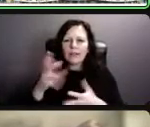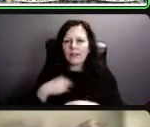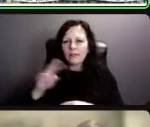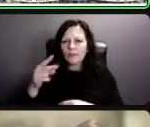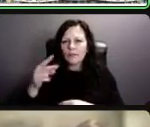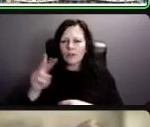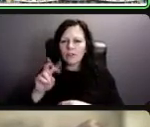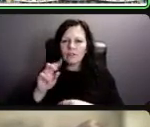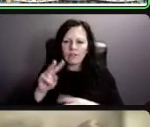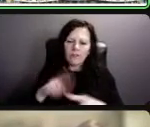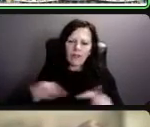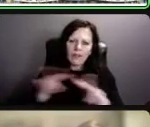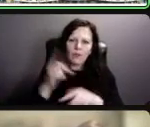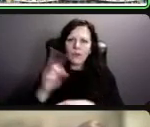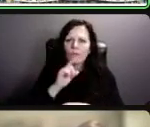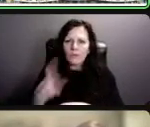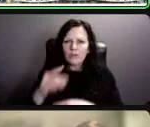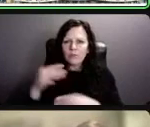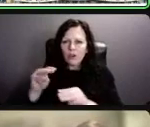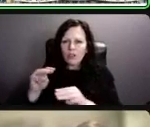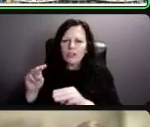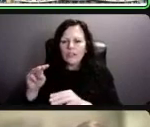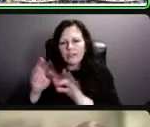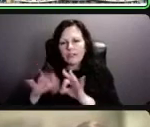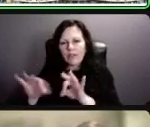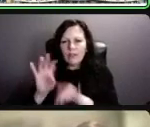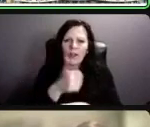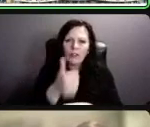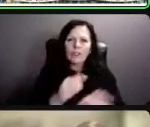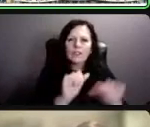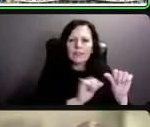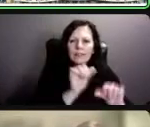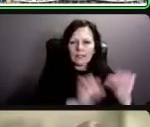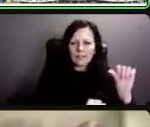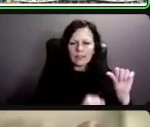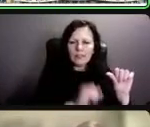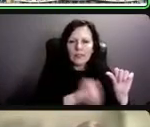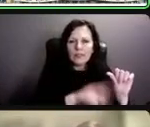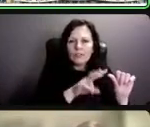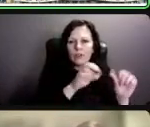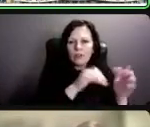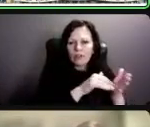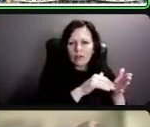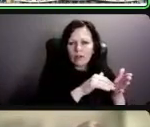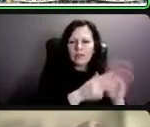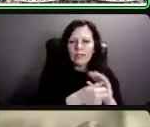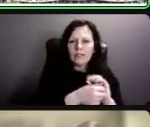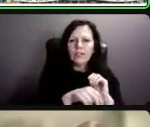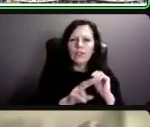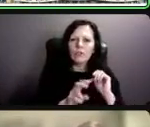THOUSAND. SO JUST YOU WERE LOOKING AT PROPERTY TAX EVEN GOT A TWO